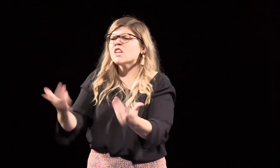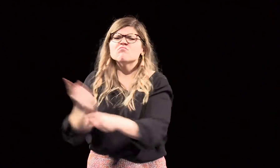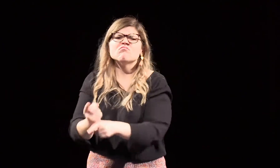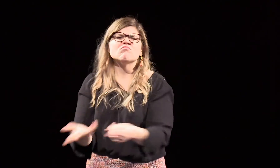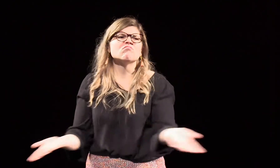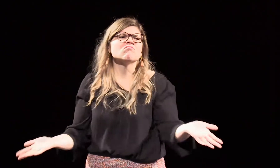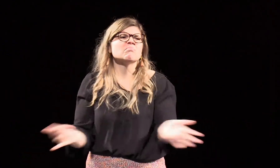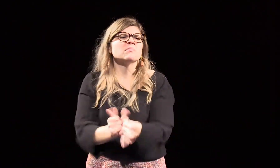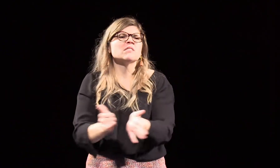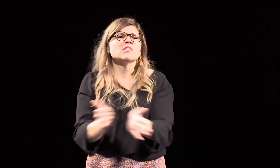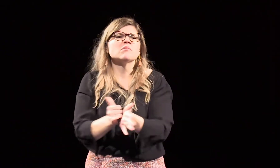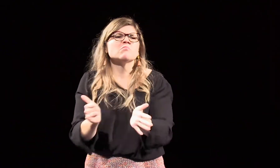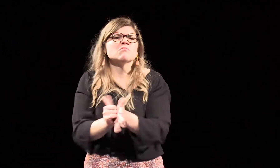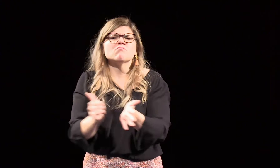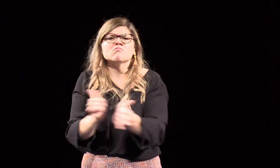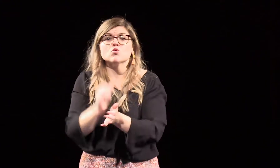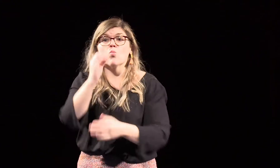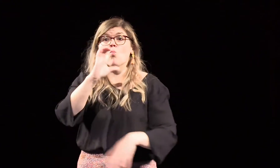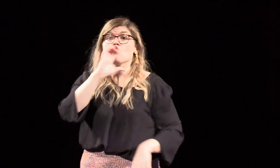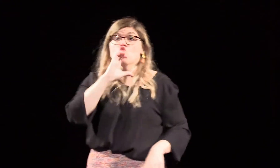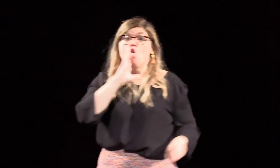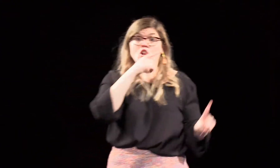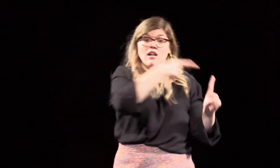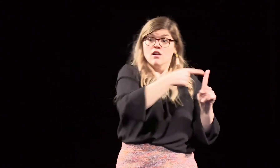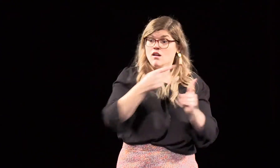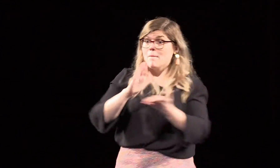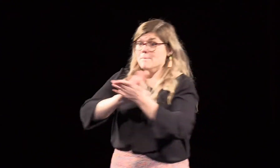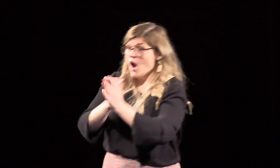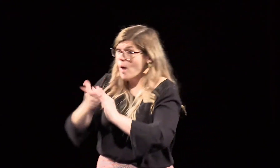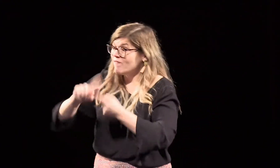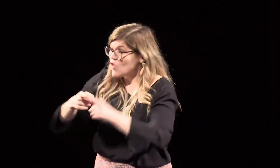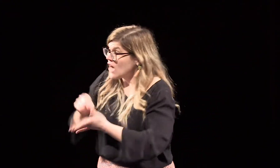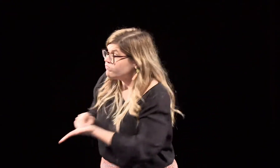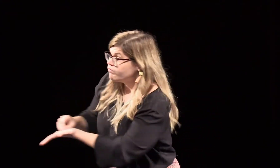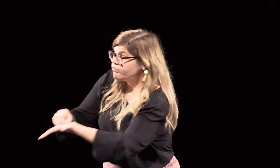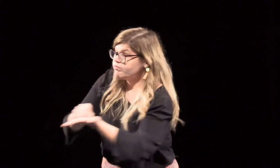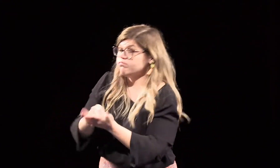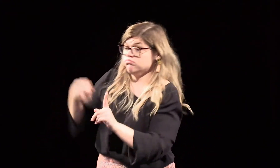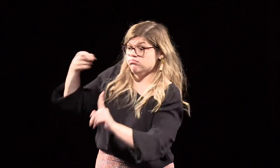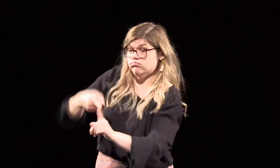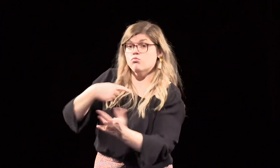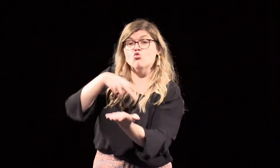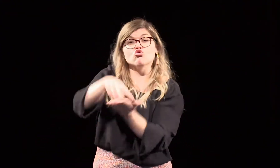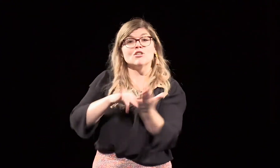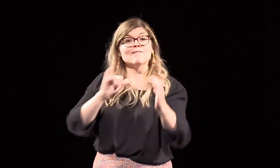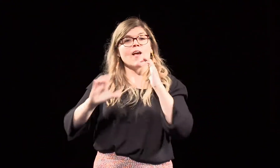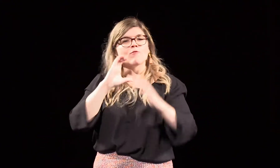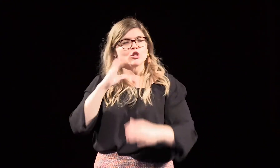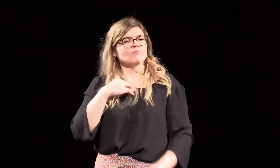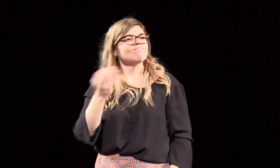And as Deaf people know, it's not possible to write every single thing down. So there are some missing pieces to this,